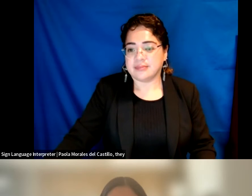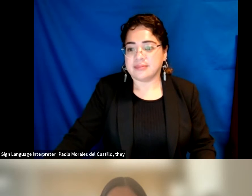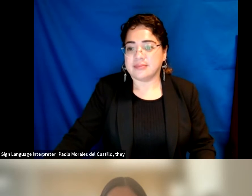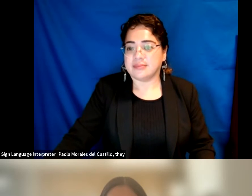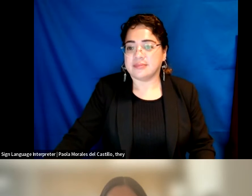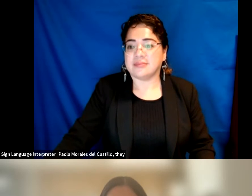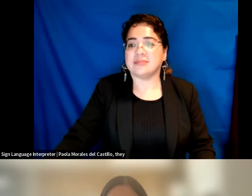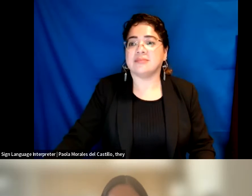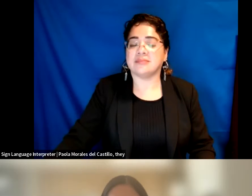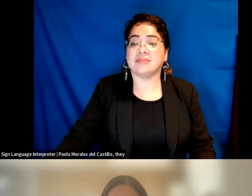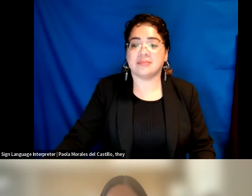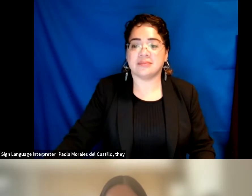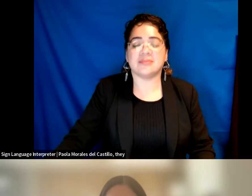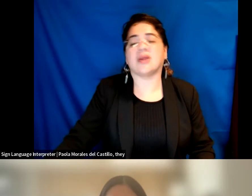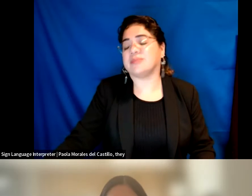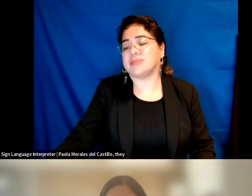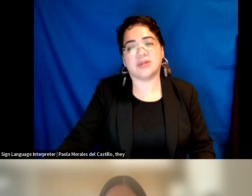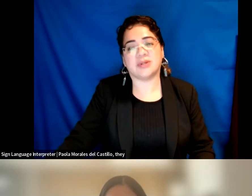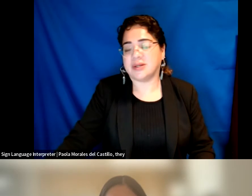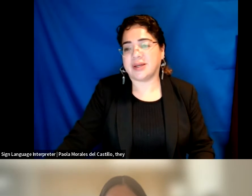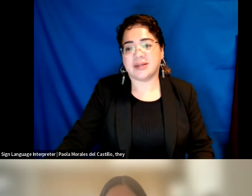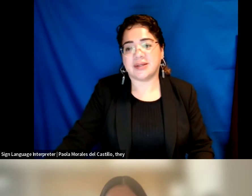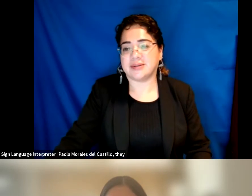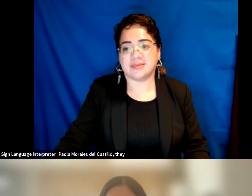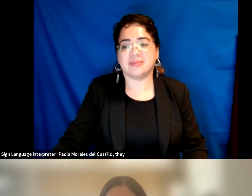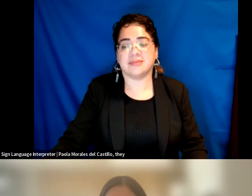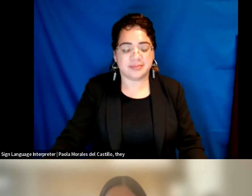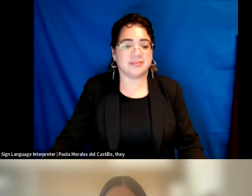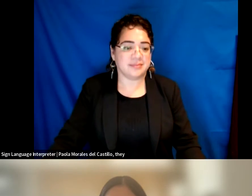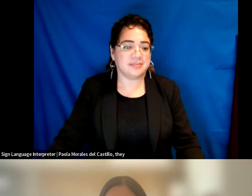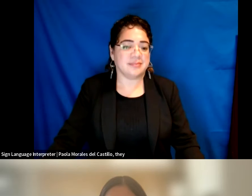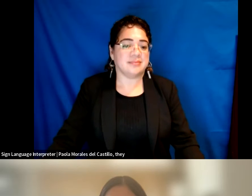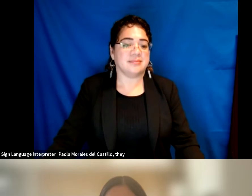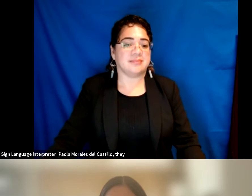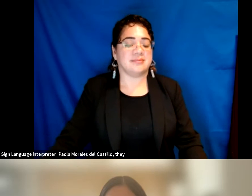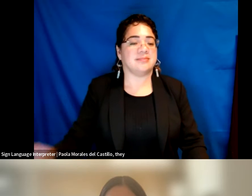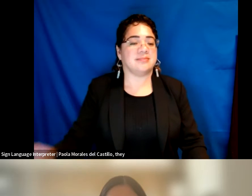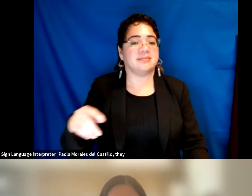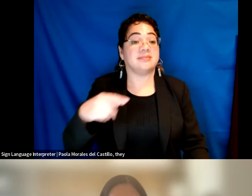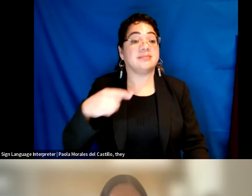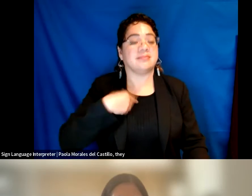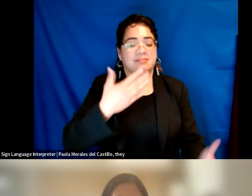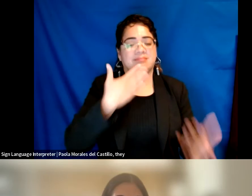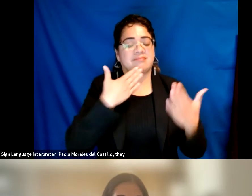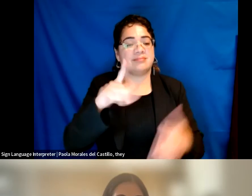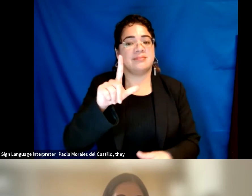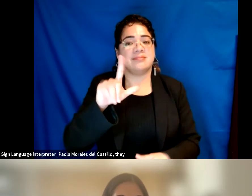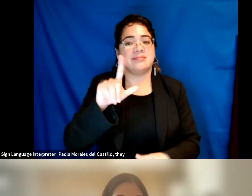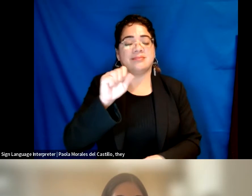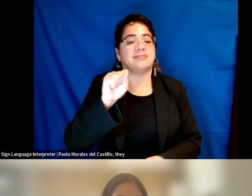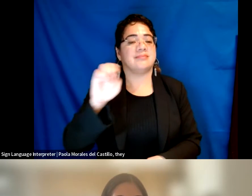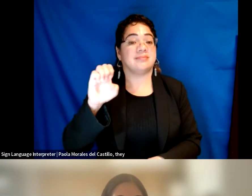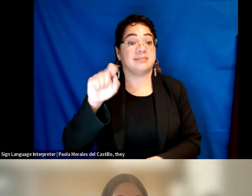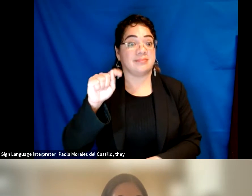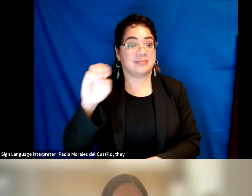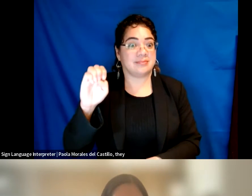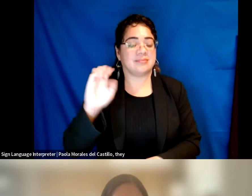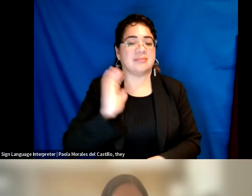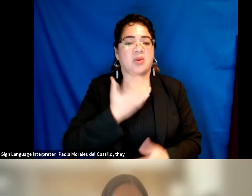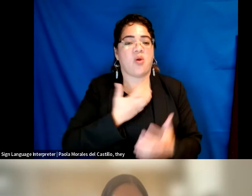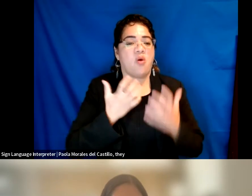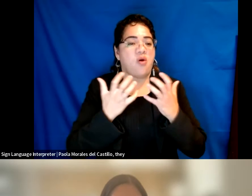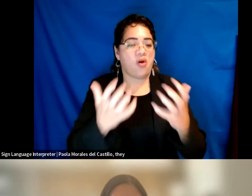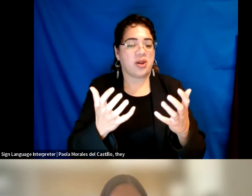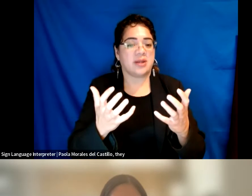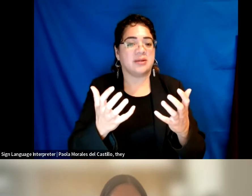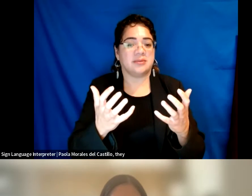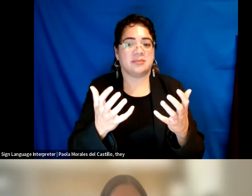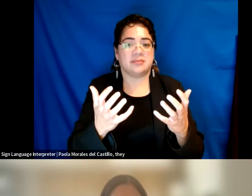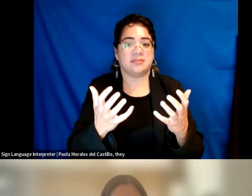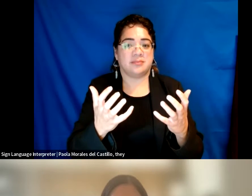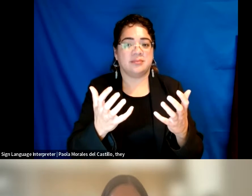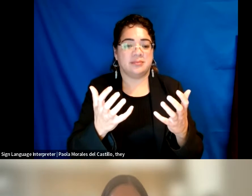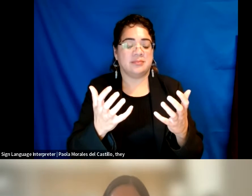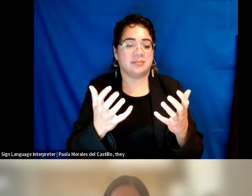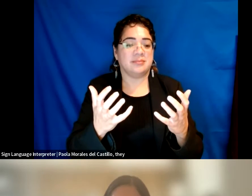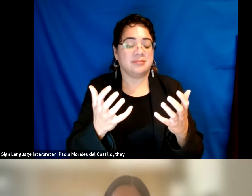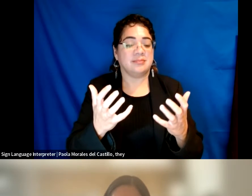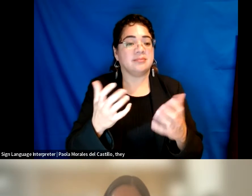Annabelle Lolinco (she/her): Thank you. Um. I think all of you have circle around this. But a question from Lazette in our audience uh today was asking a little bit on